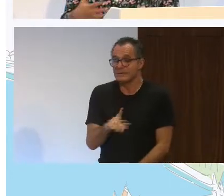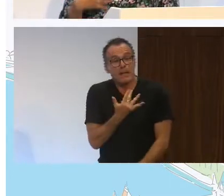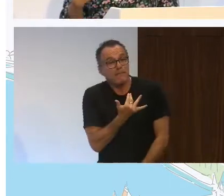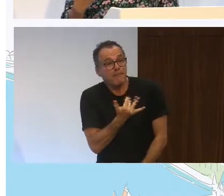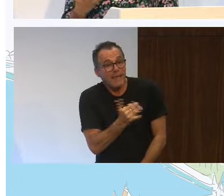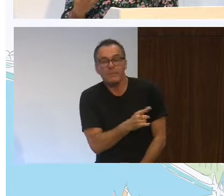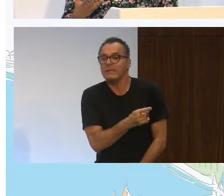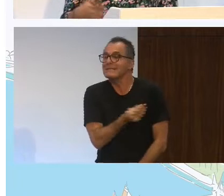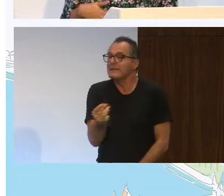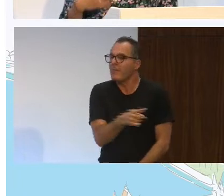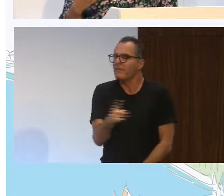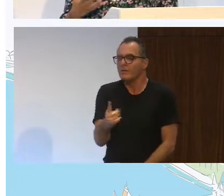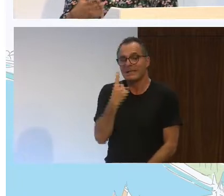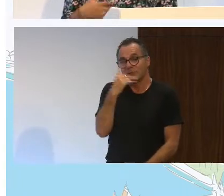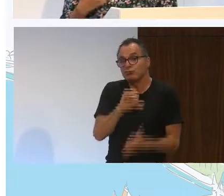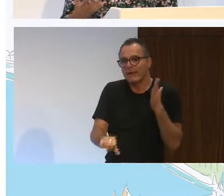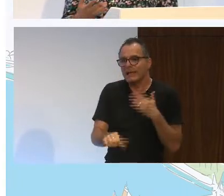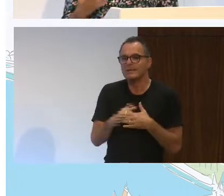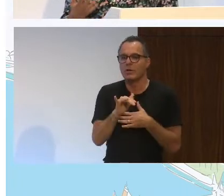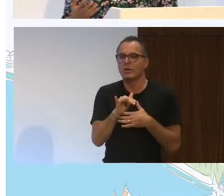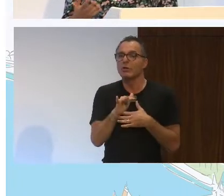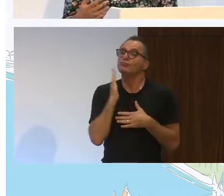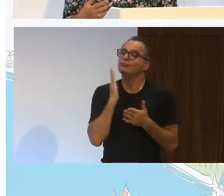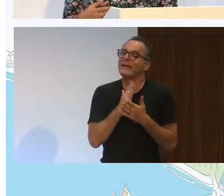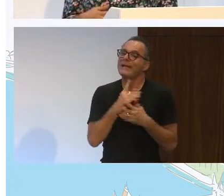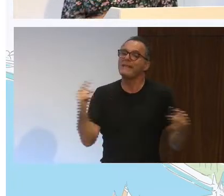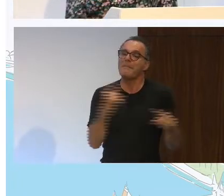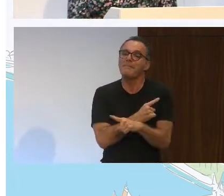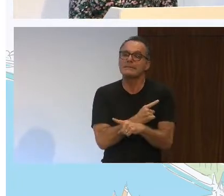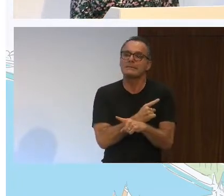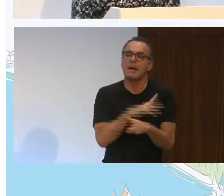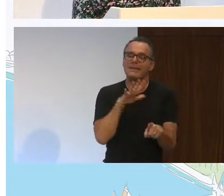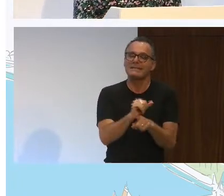what we think are triggers are actually misperceived early changes of abnormal brain function.